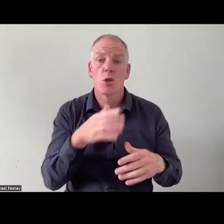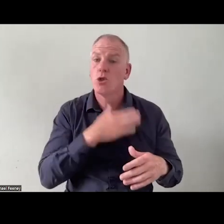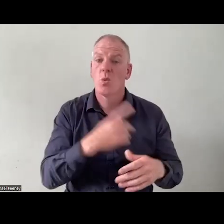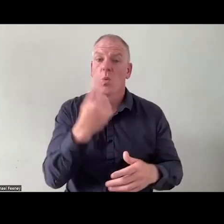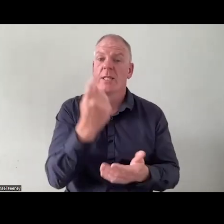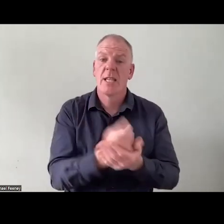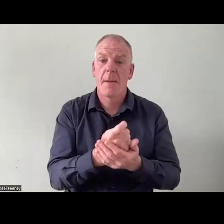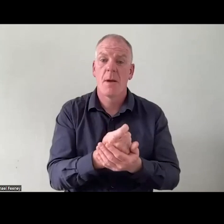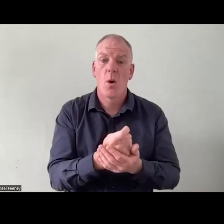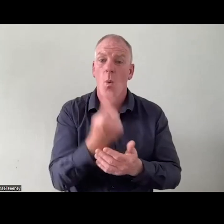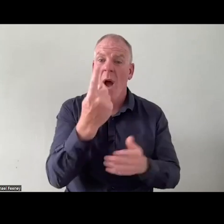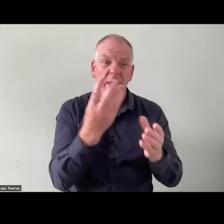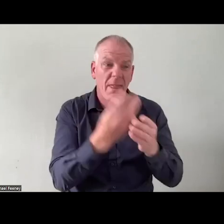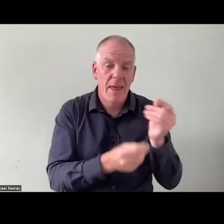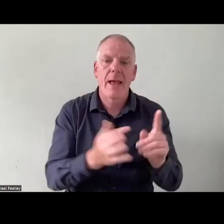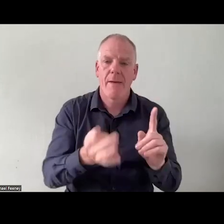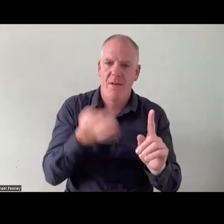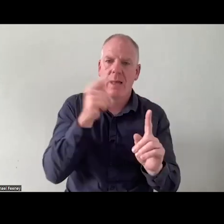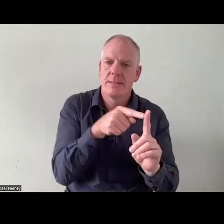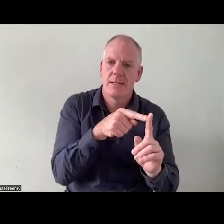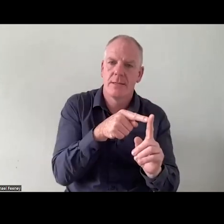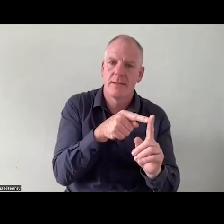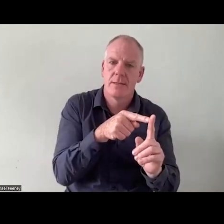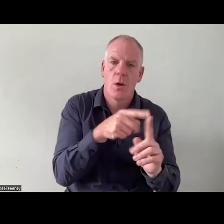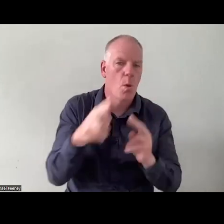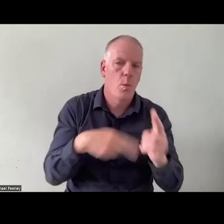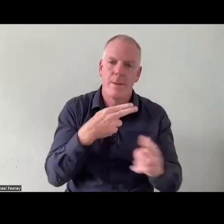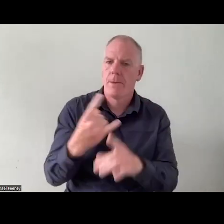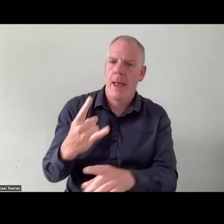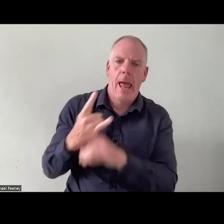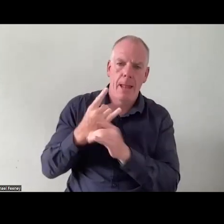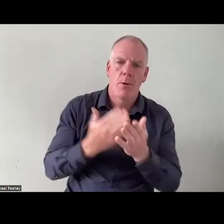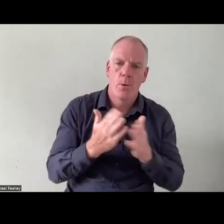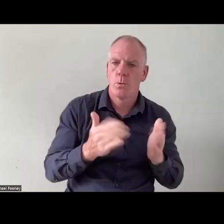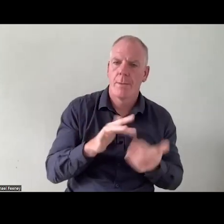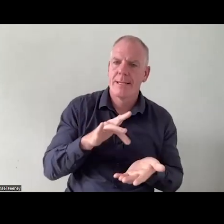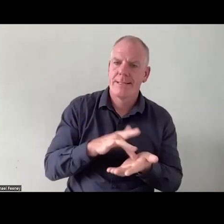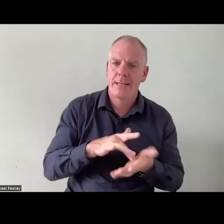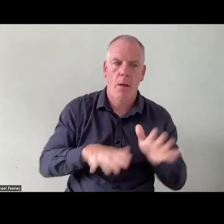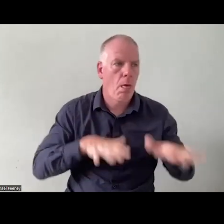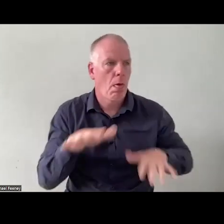they were still able to find that product unaided in a supermarket in an intimidating scenario.